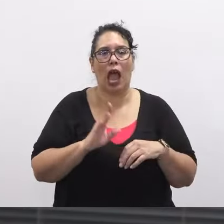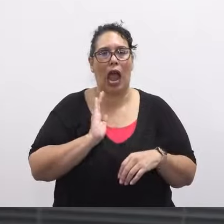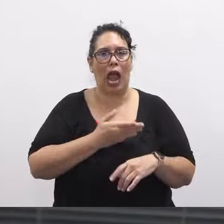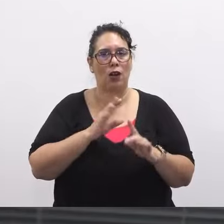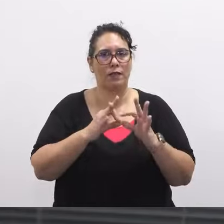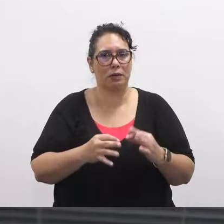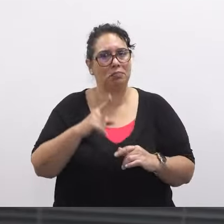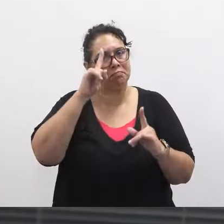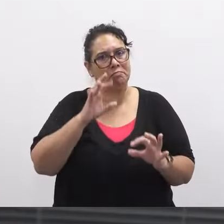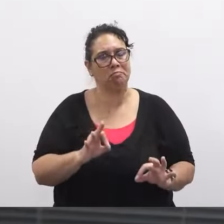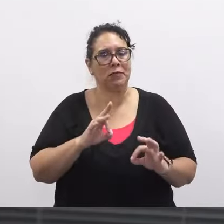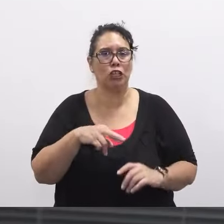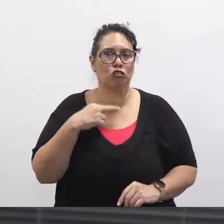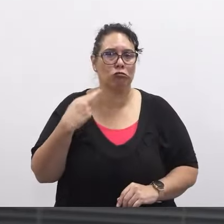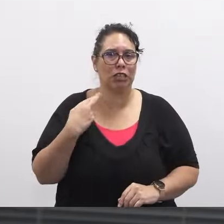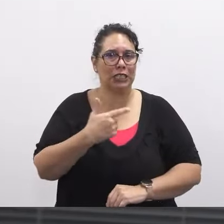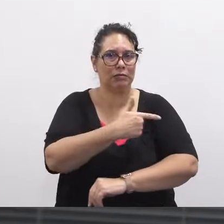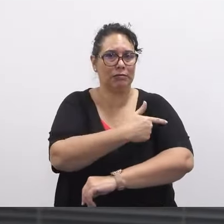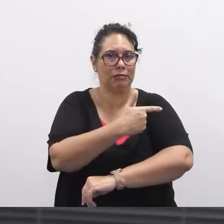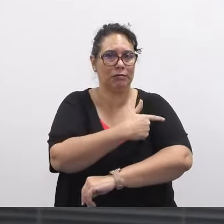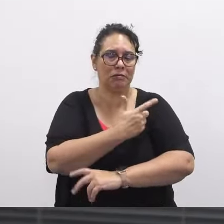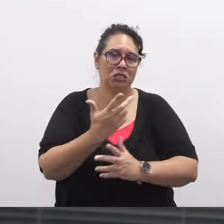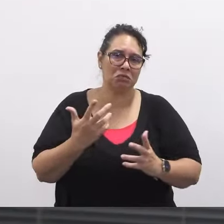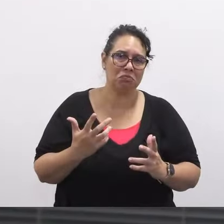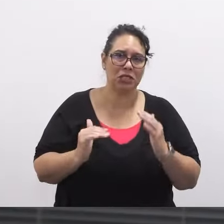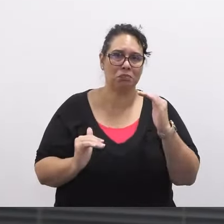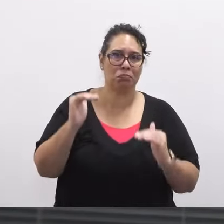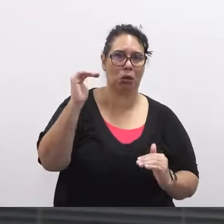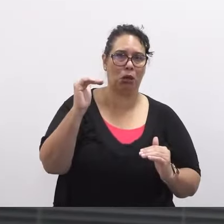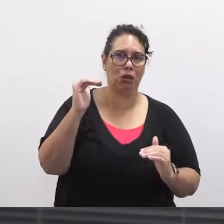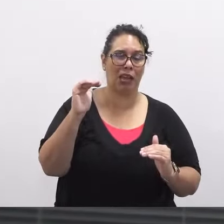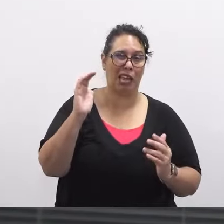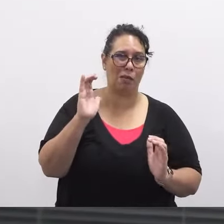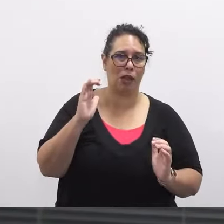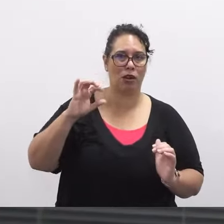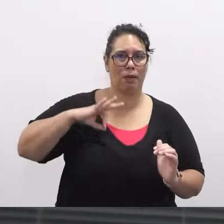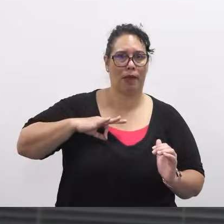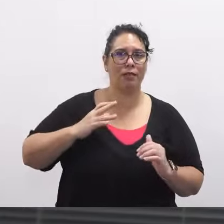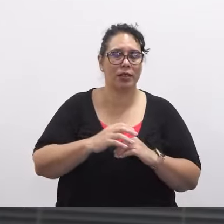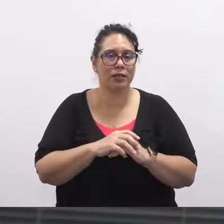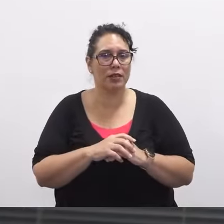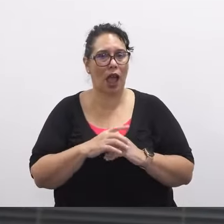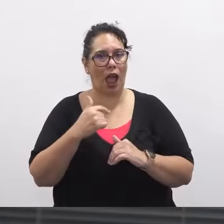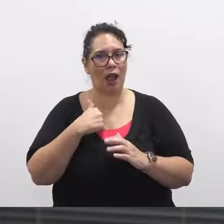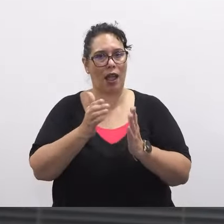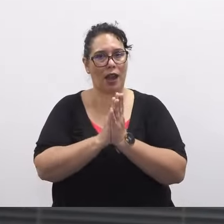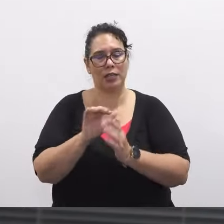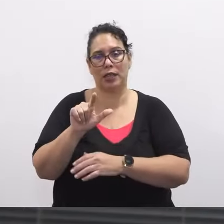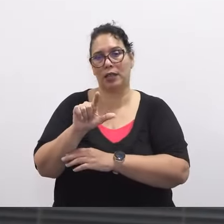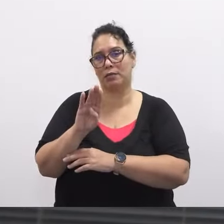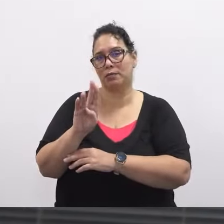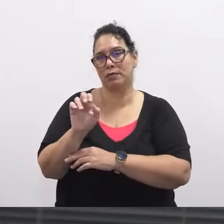of taking the COVID vaccine outweighs its potential benefit. I request that the Long beach Unified School District